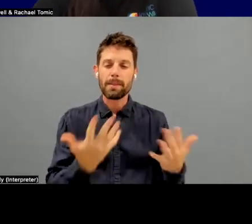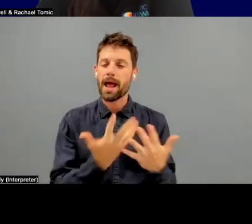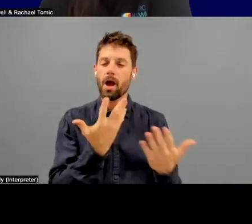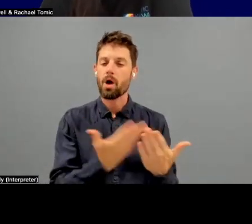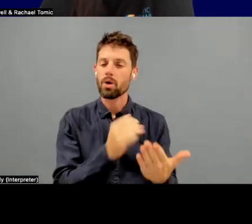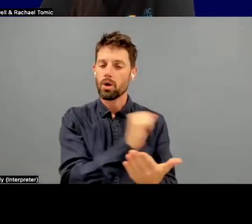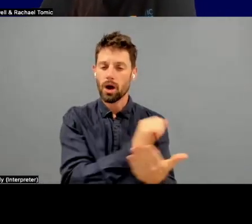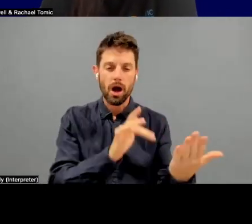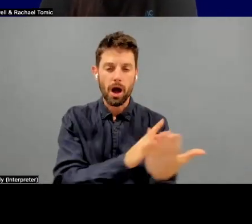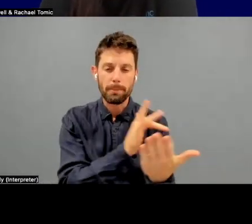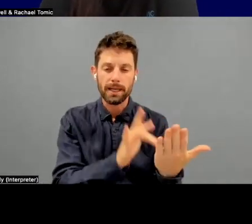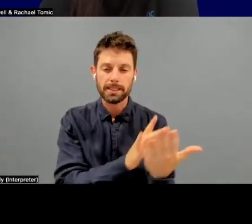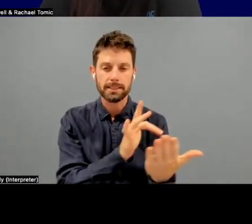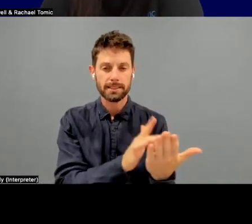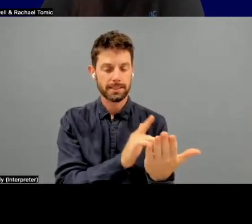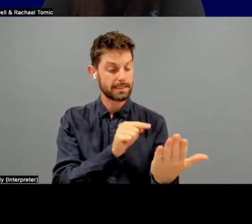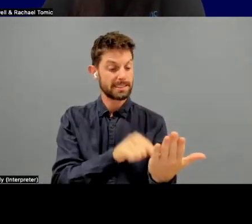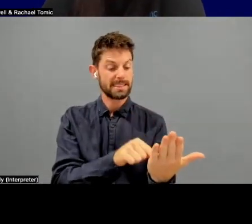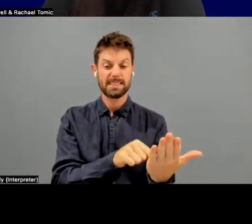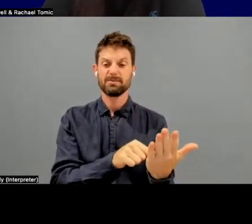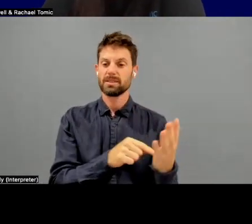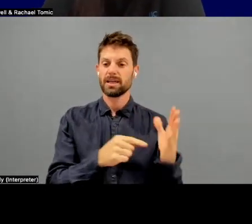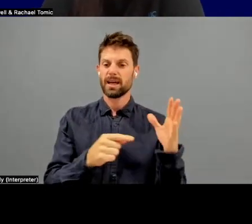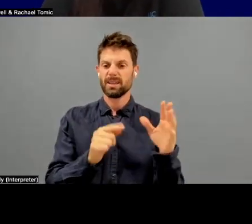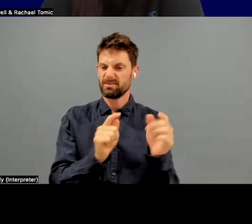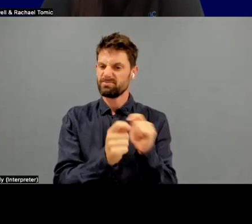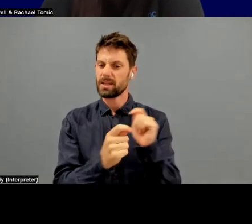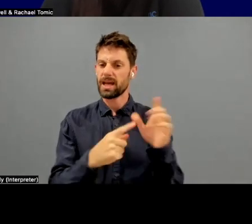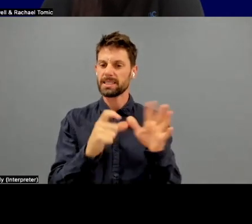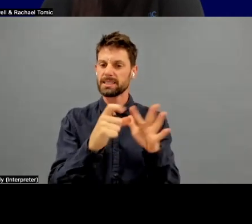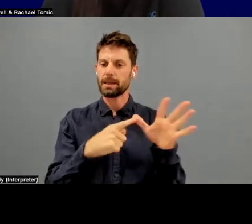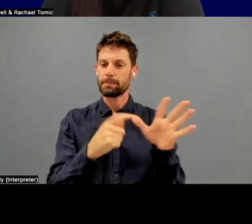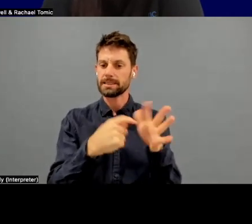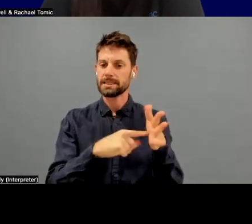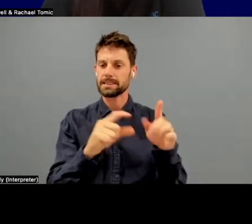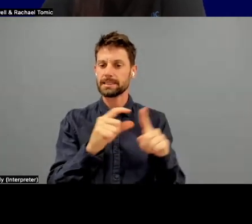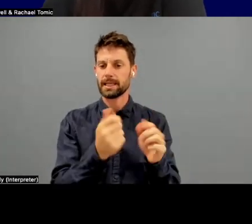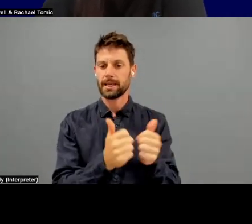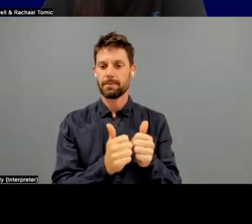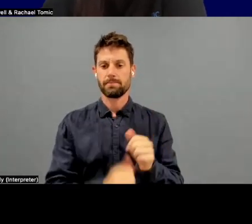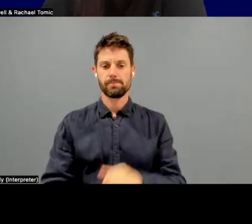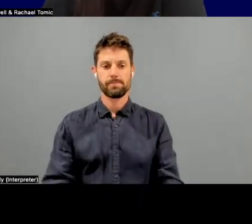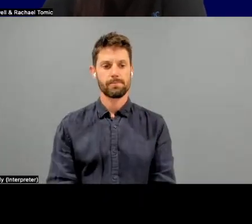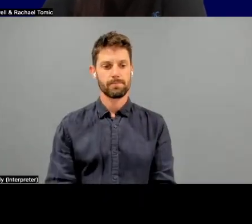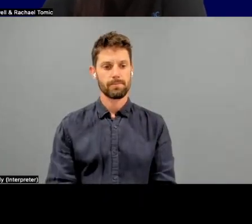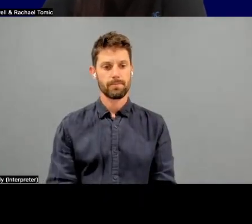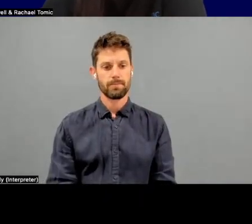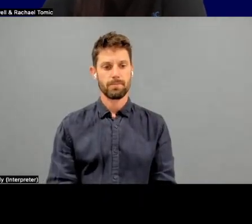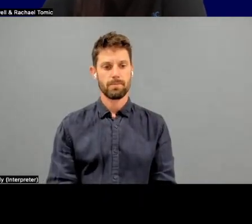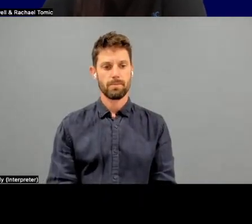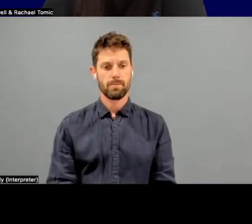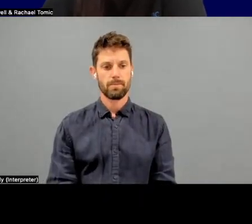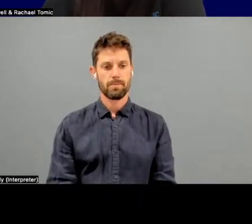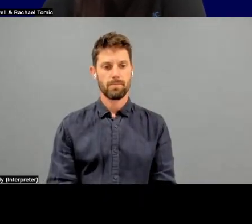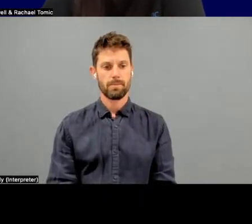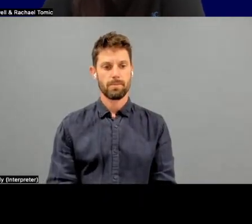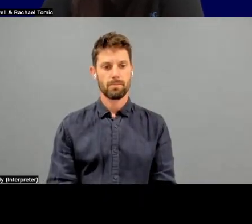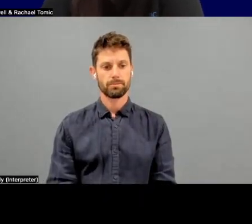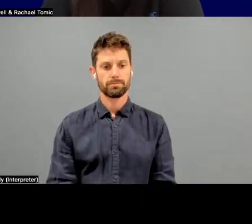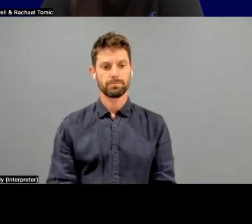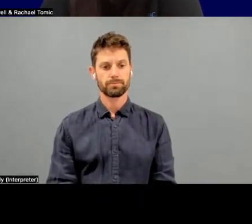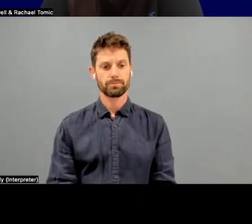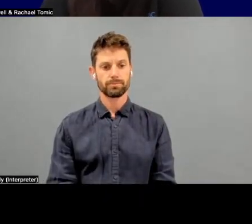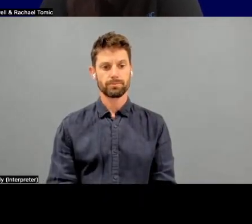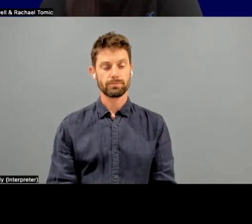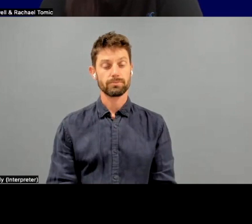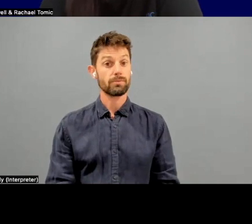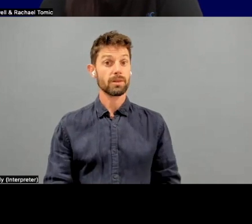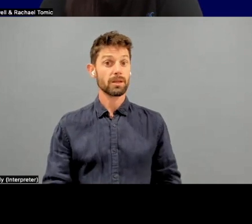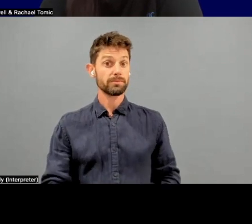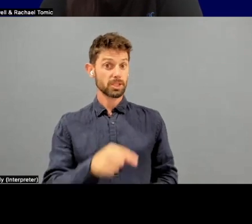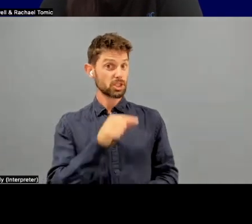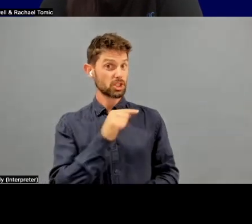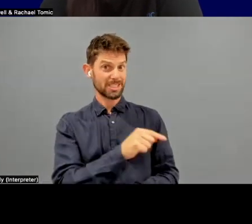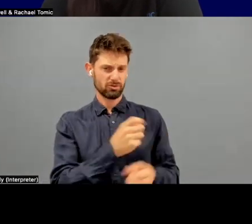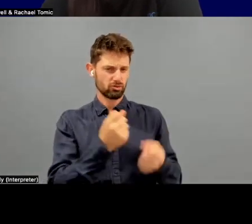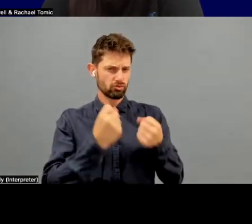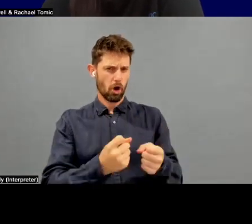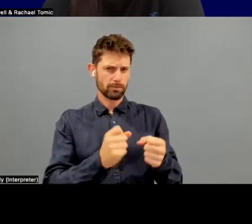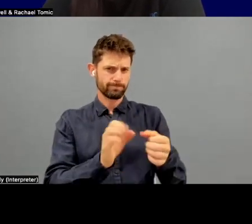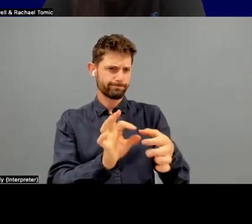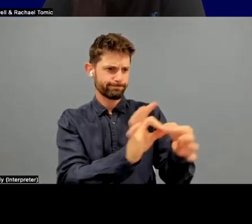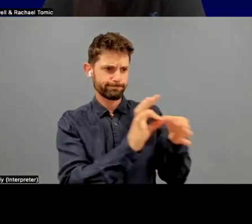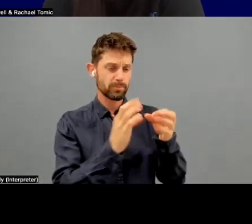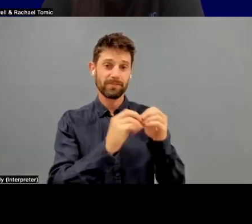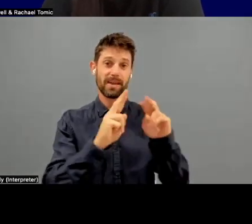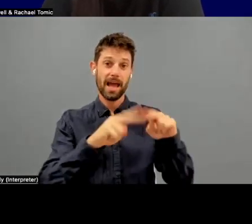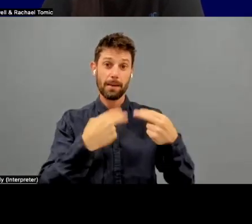adapted games. So, she has strong connections with her family. She lives with her mum, dad,